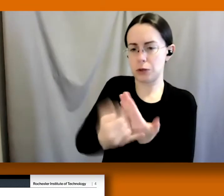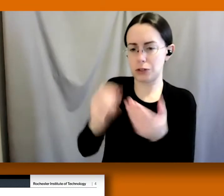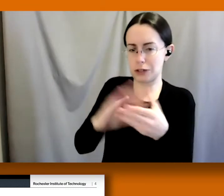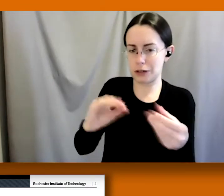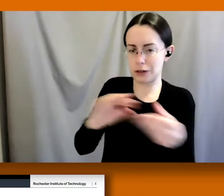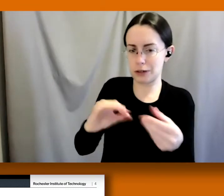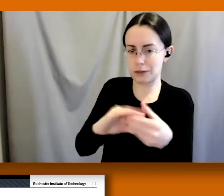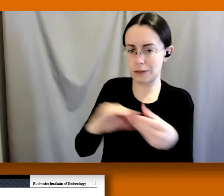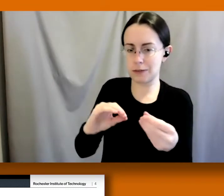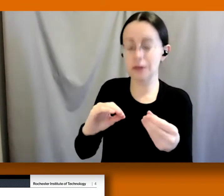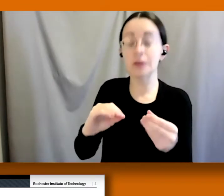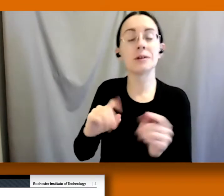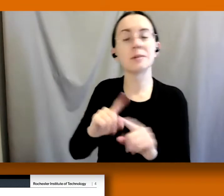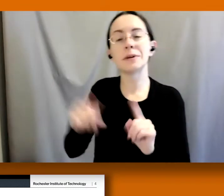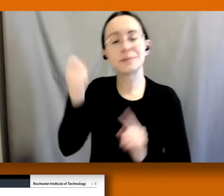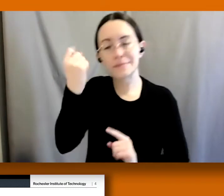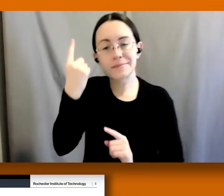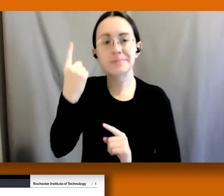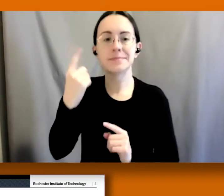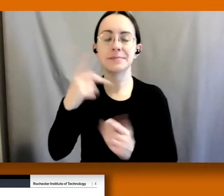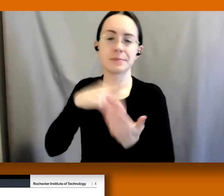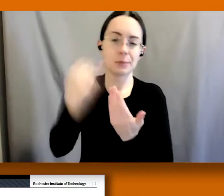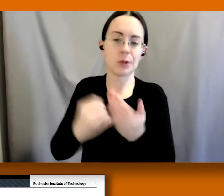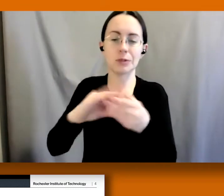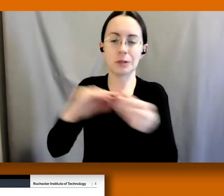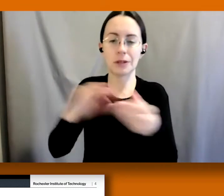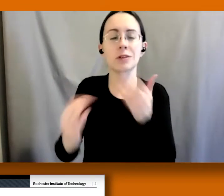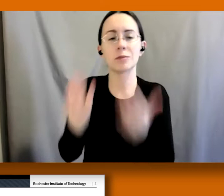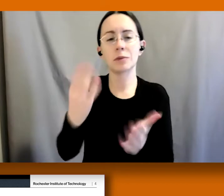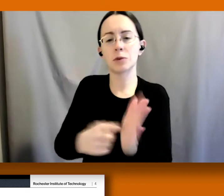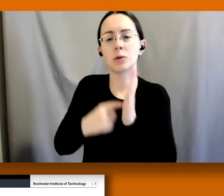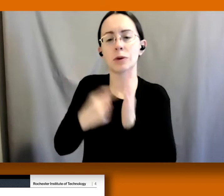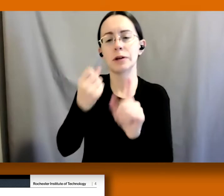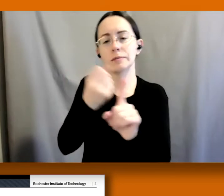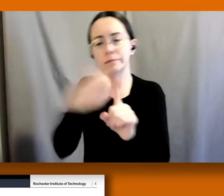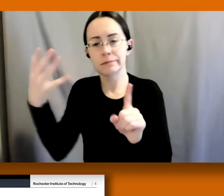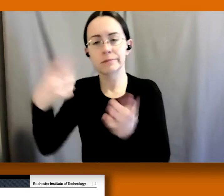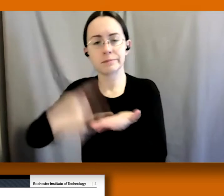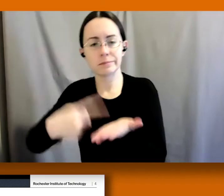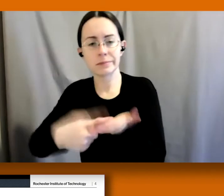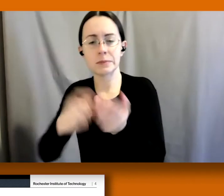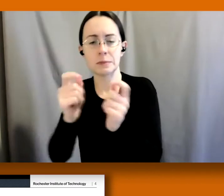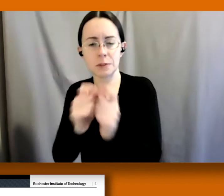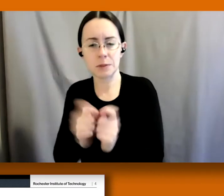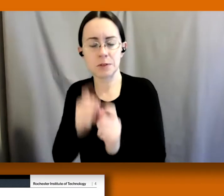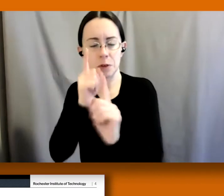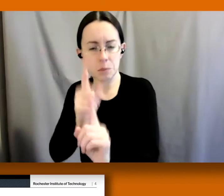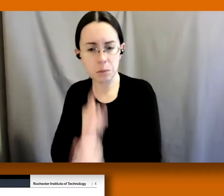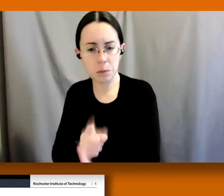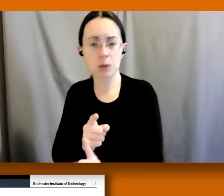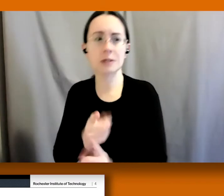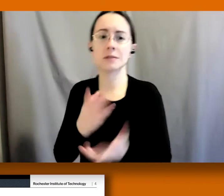But they may request discussion of certain points, um, or development plans for your scope of work,